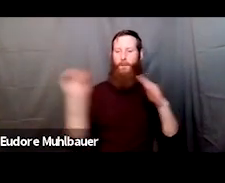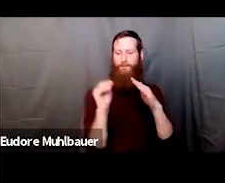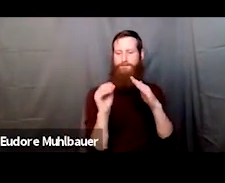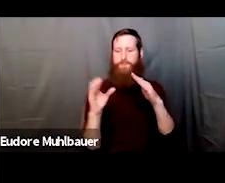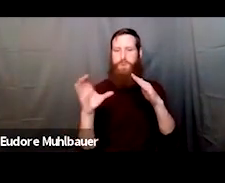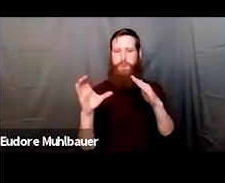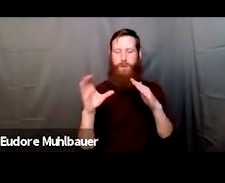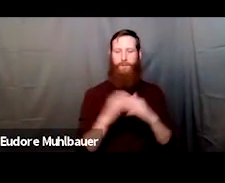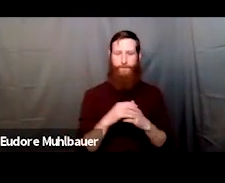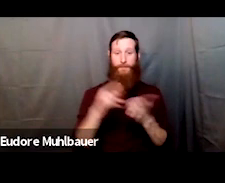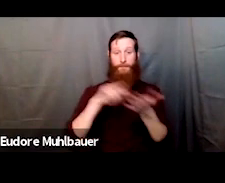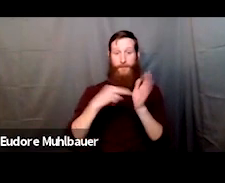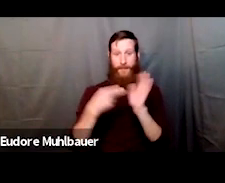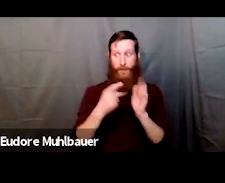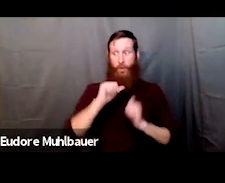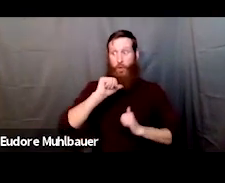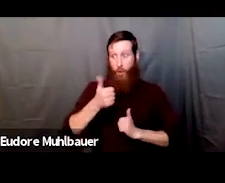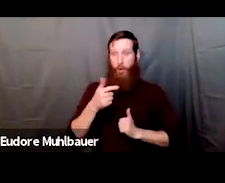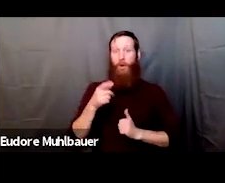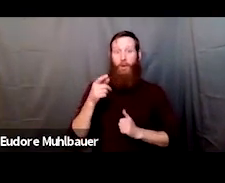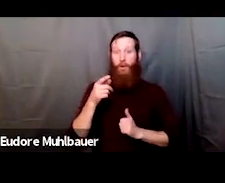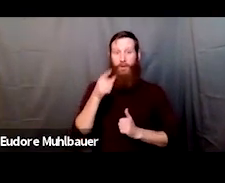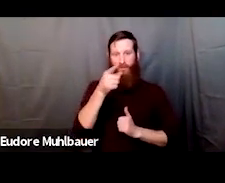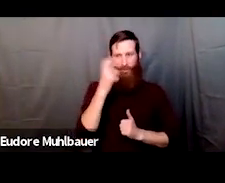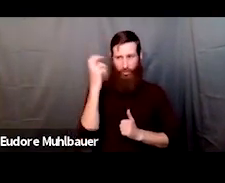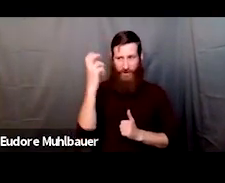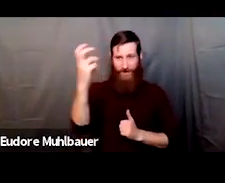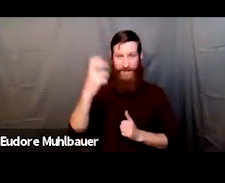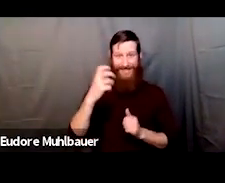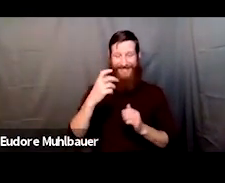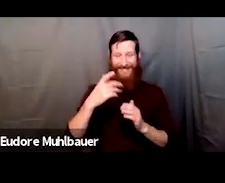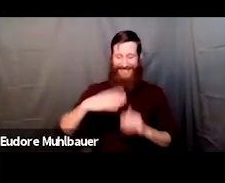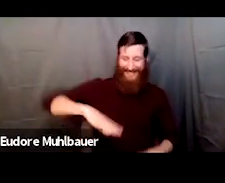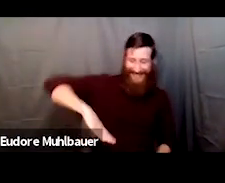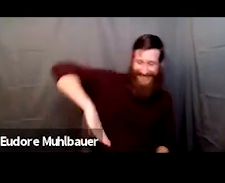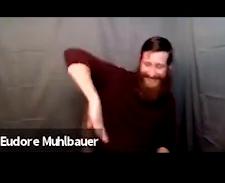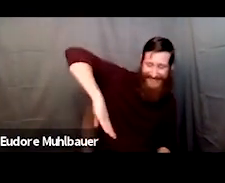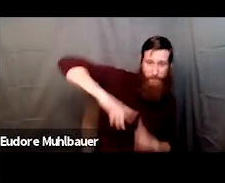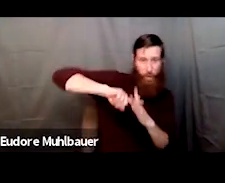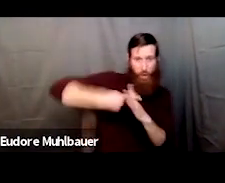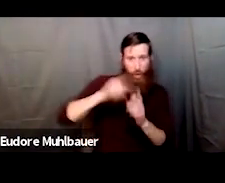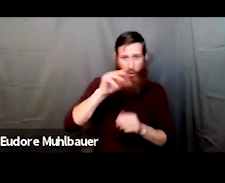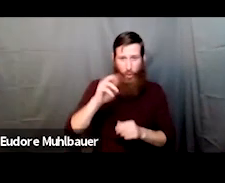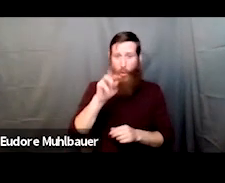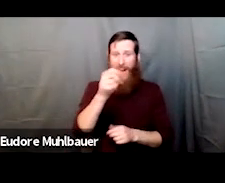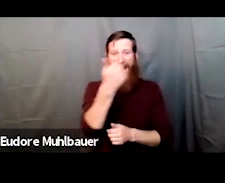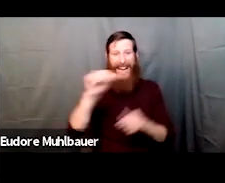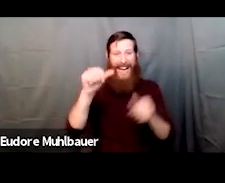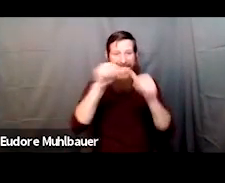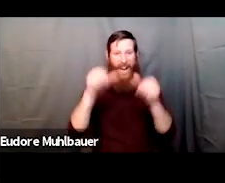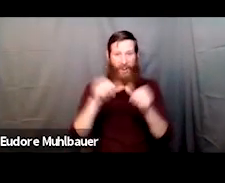so for tomorrow the forecaster has identified that traveling in steeper slopes or areas that break over and are shaped like a C